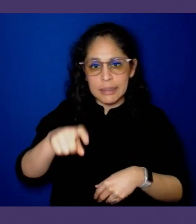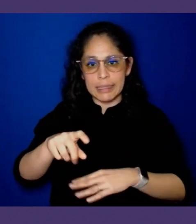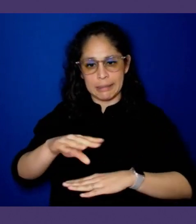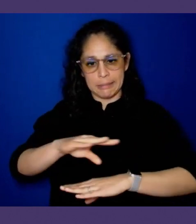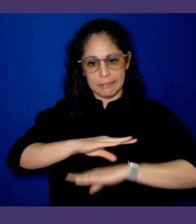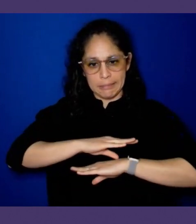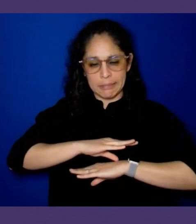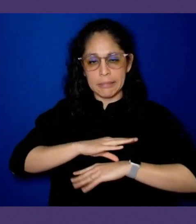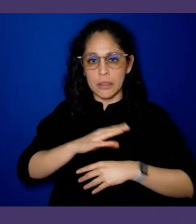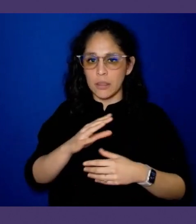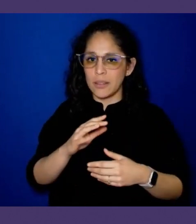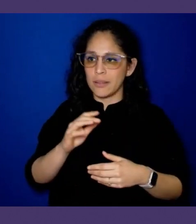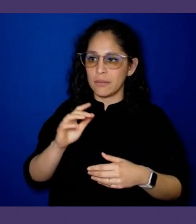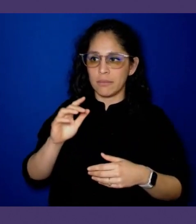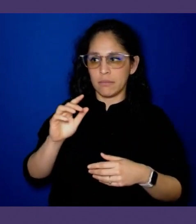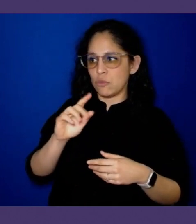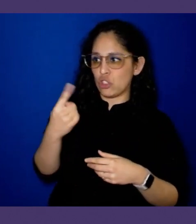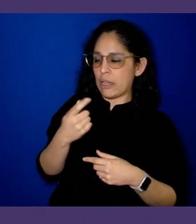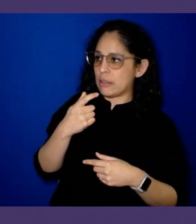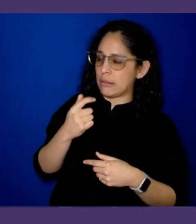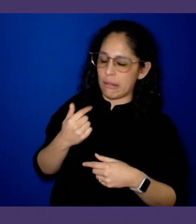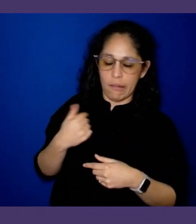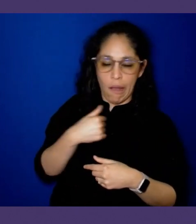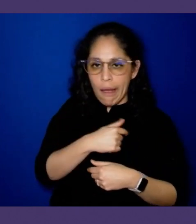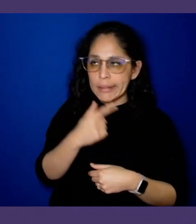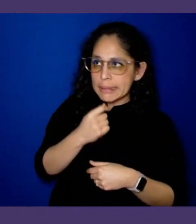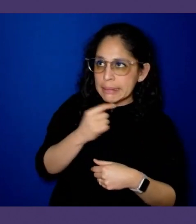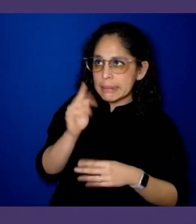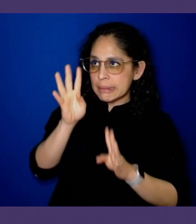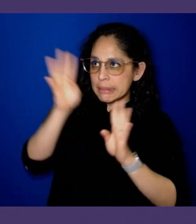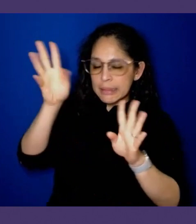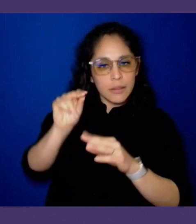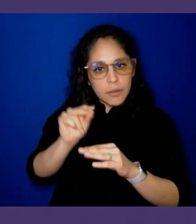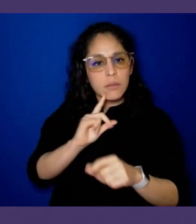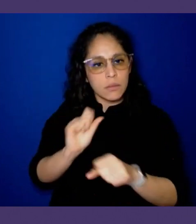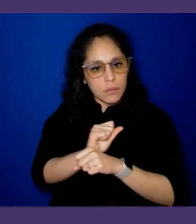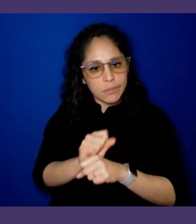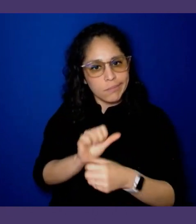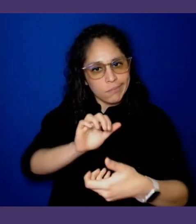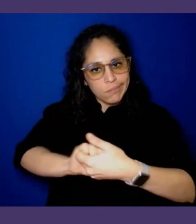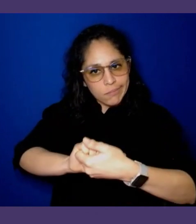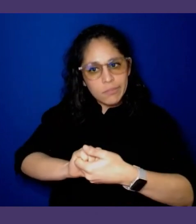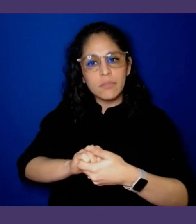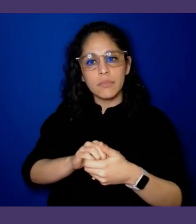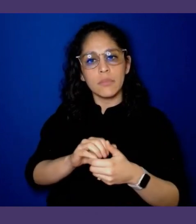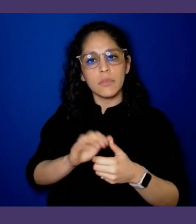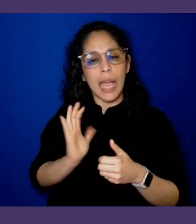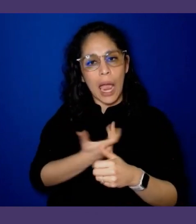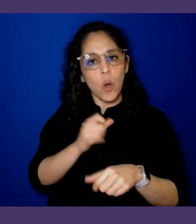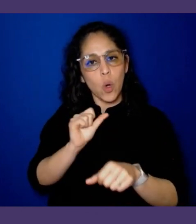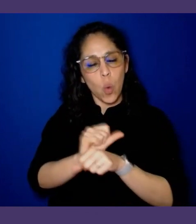just something that we think would be great. That's how we do our work. Carie Fisher: I love that you are all